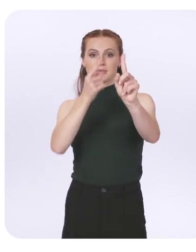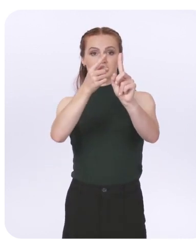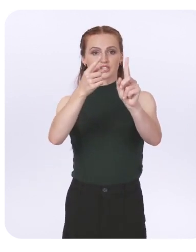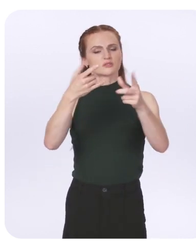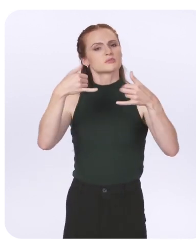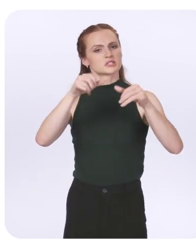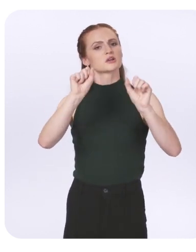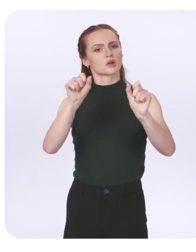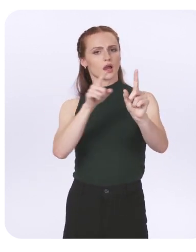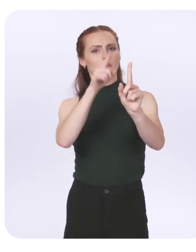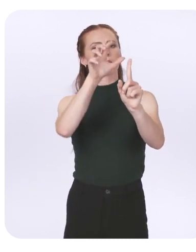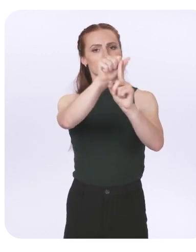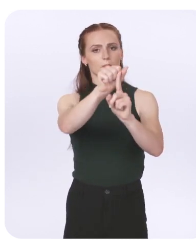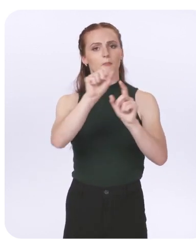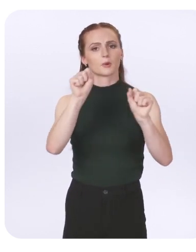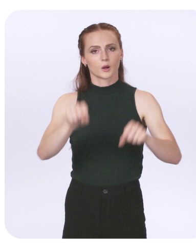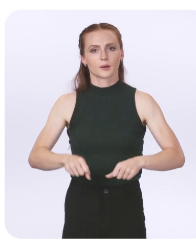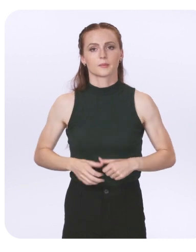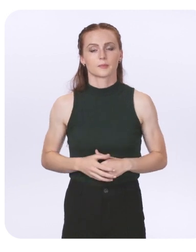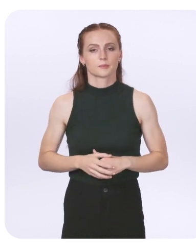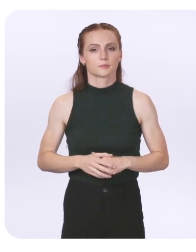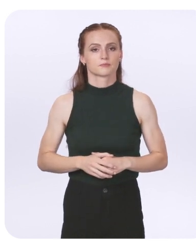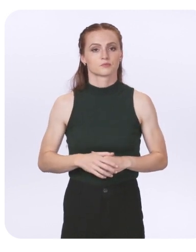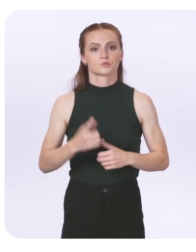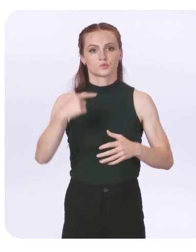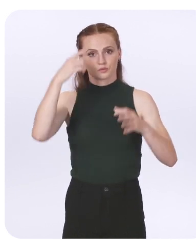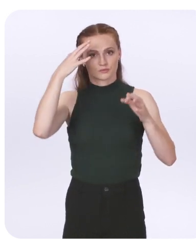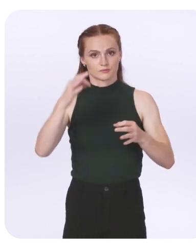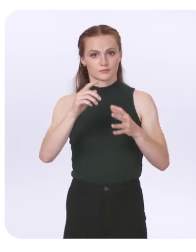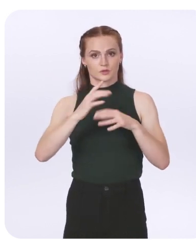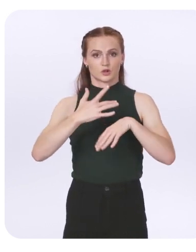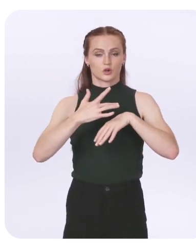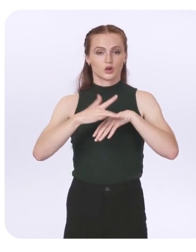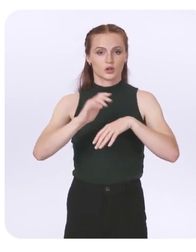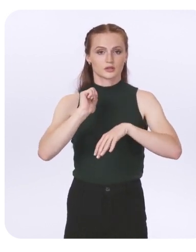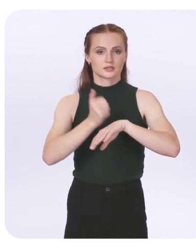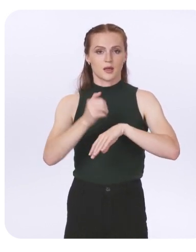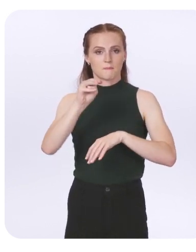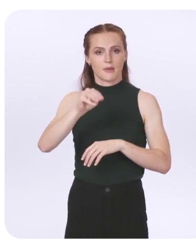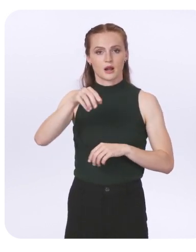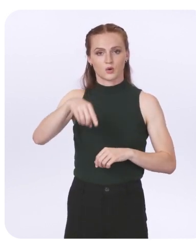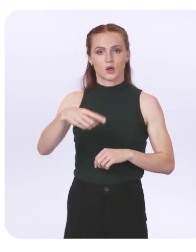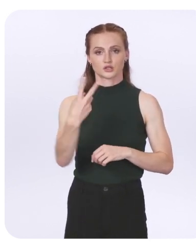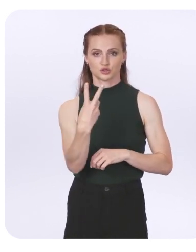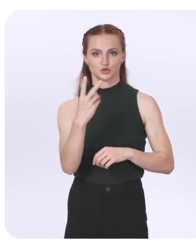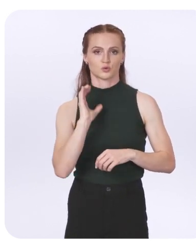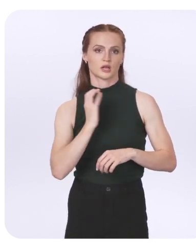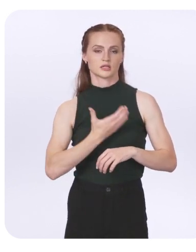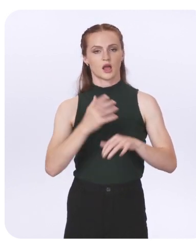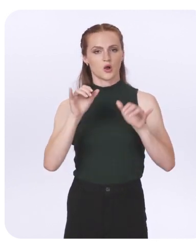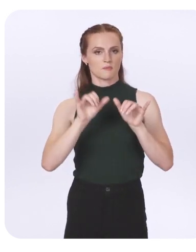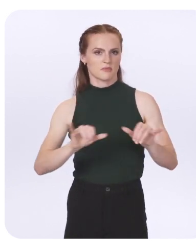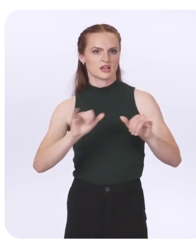We decided to set the Meta Quest 2 as our baseline and not to support less powerful devices anymore.